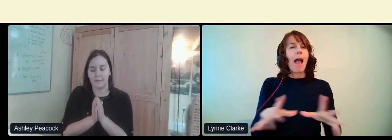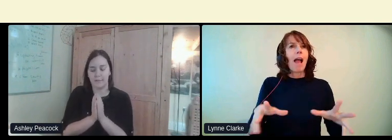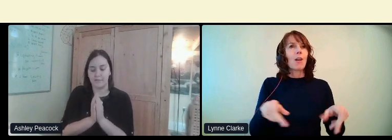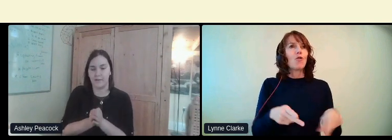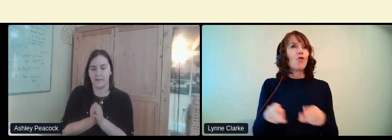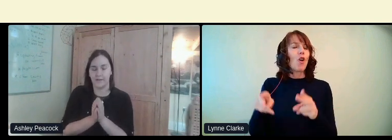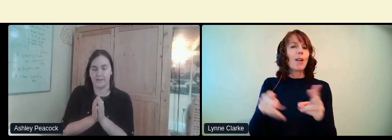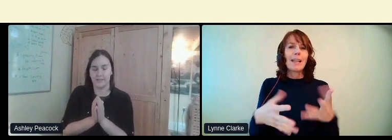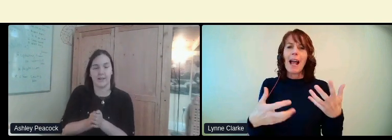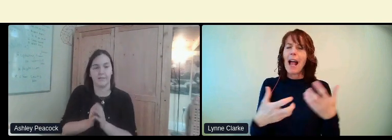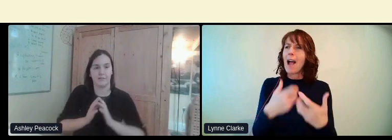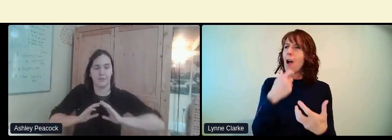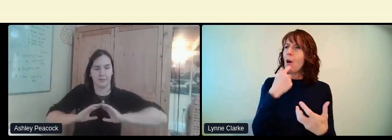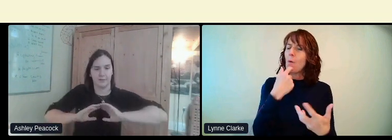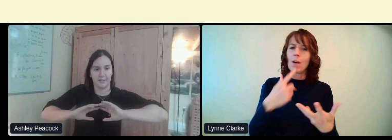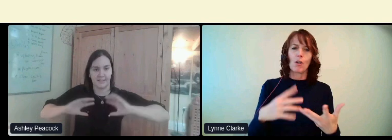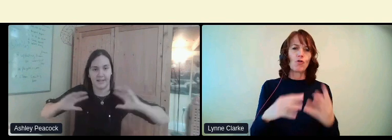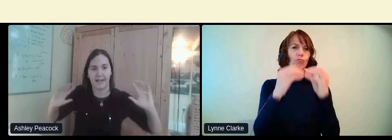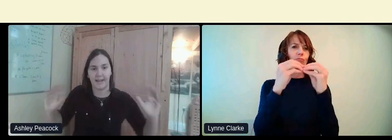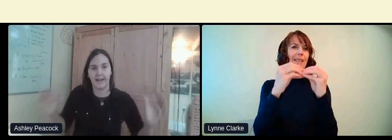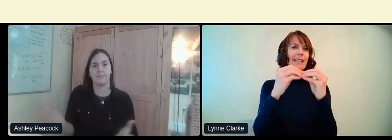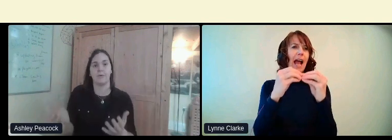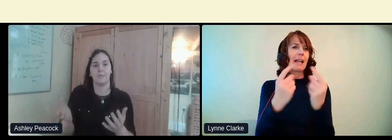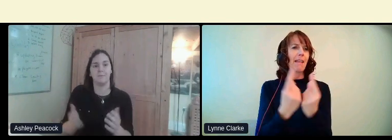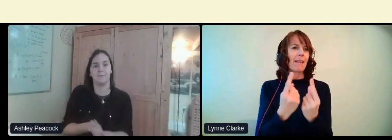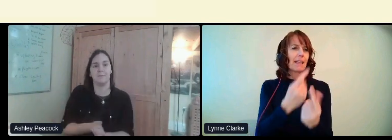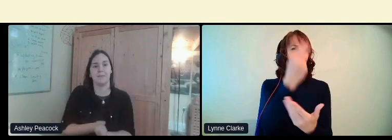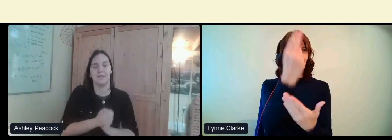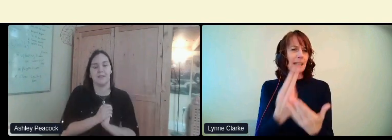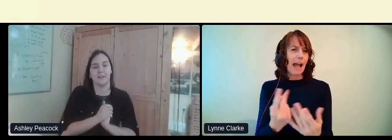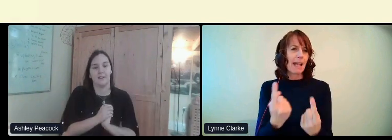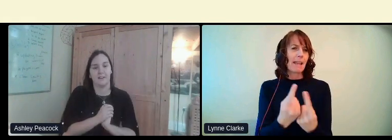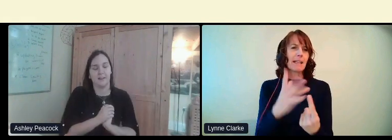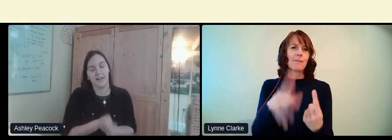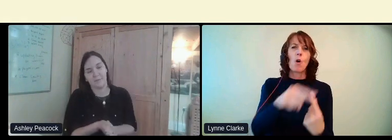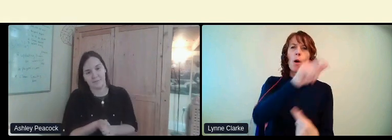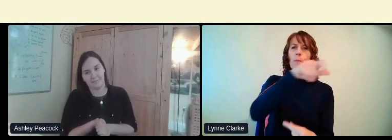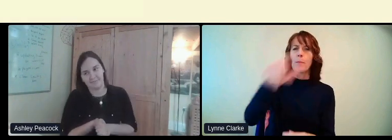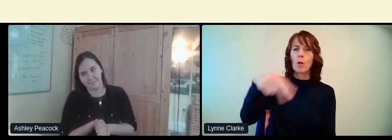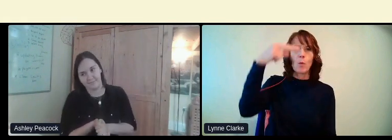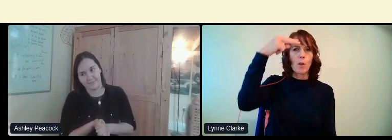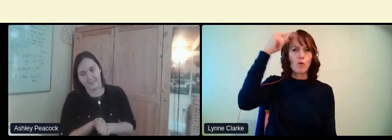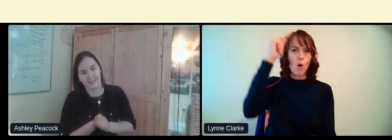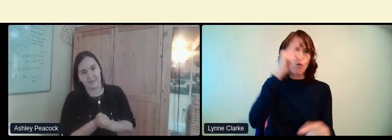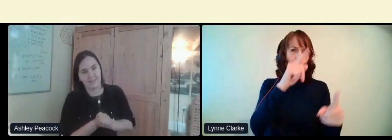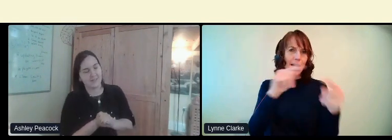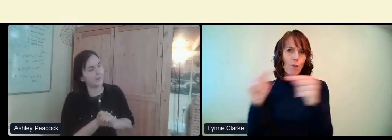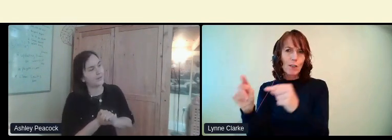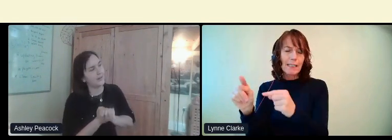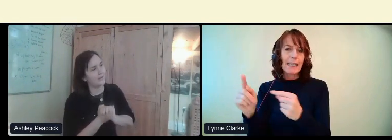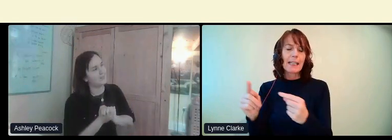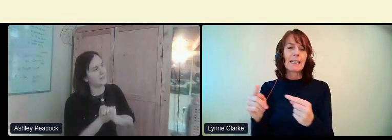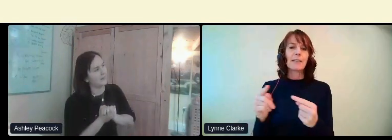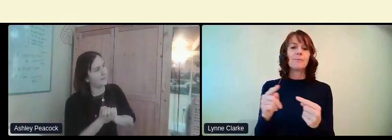to design for neurodiversity and everyone. And I am an accessibility consultant at AbilityNet.